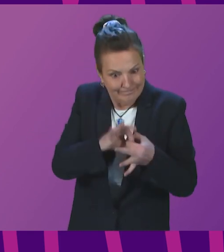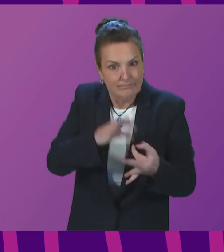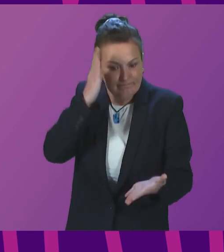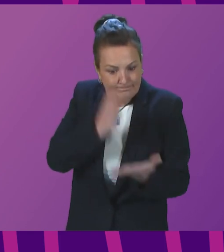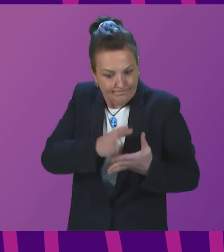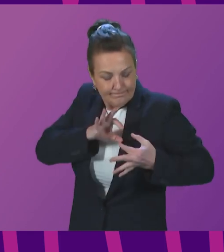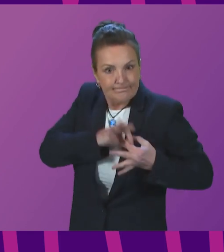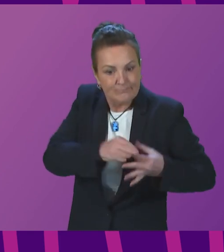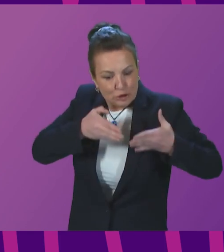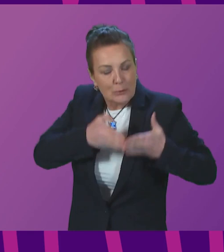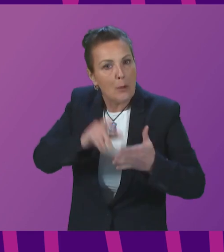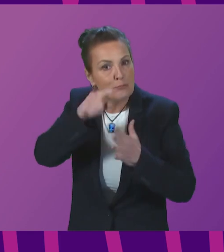The guidelines state: